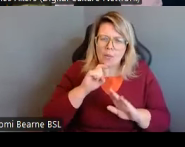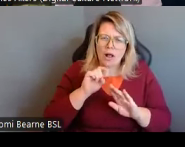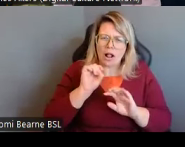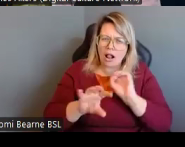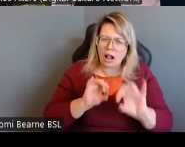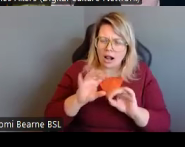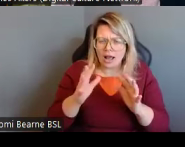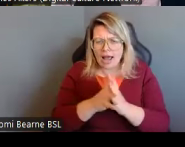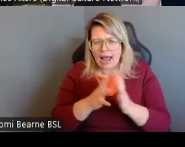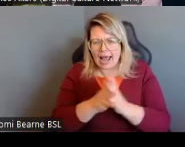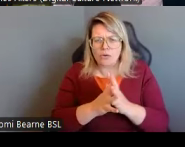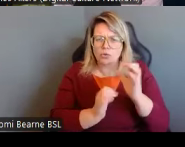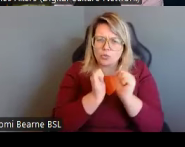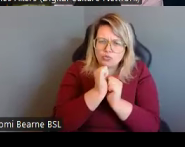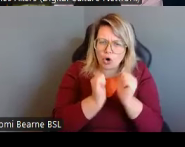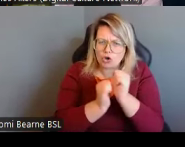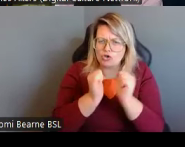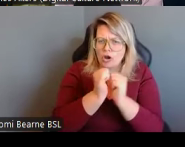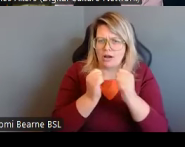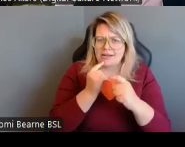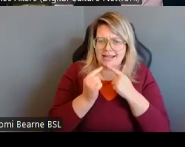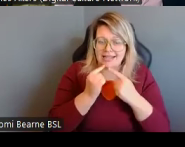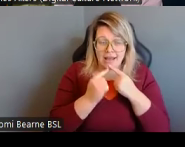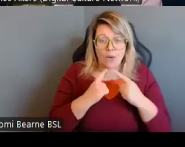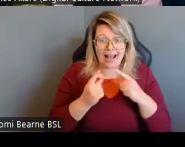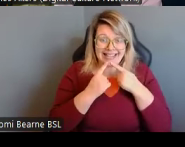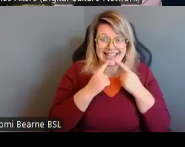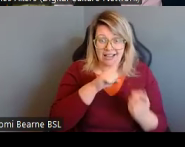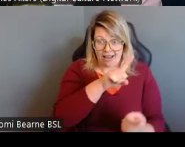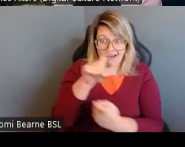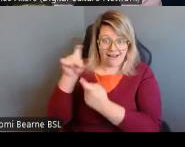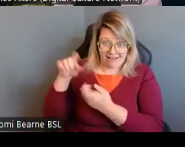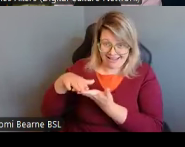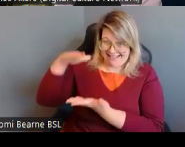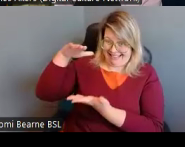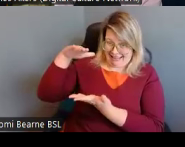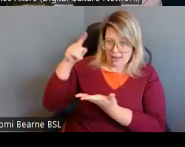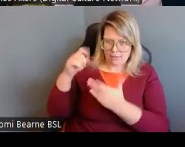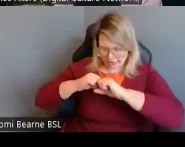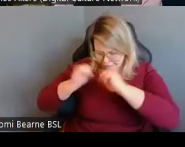to get this because the insights bit is the hardest bit. It takes a lot of skill, a lot of effort,